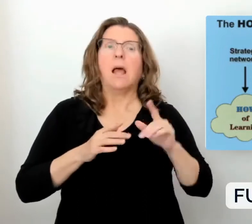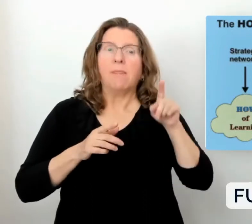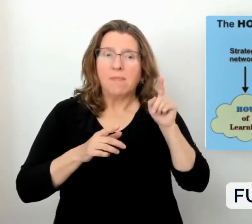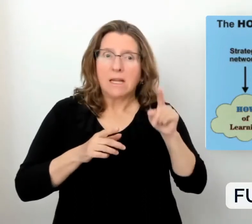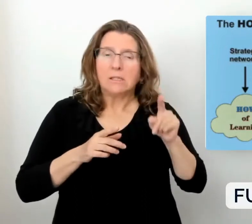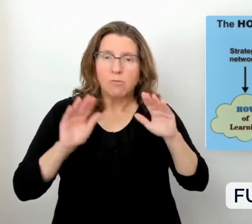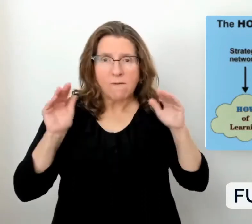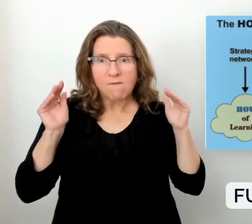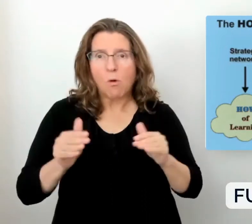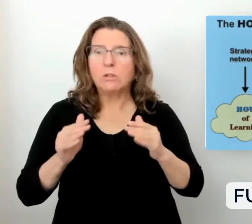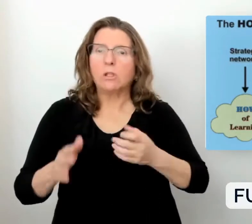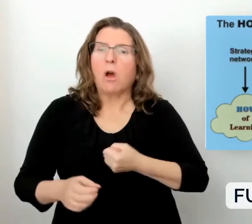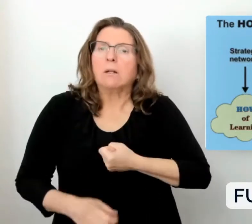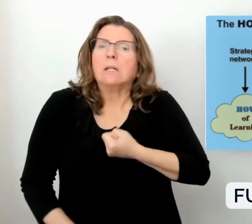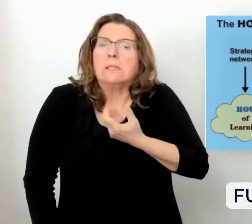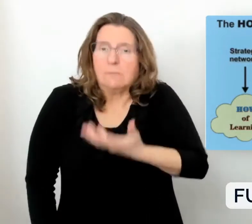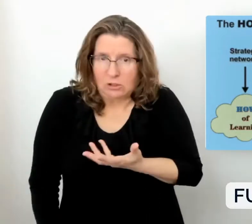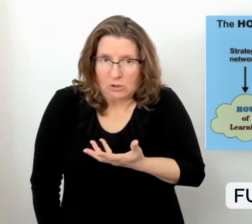The "how" network is connected to expression.